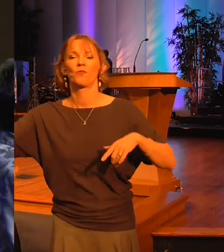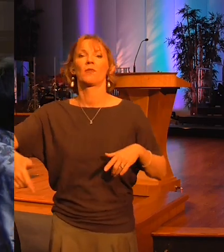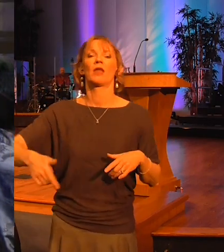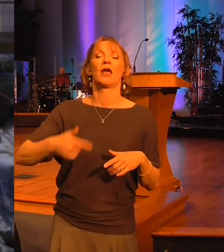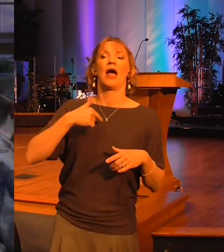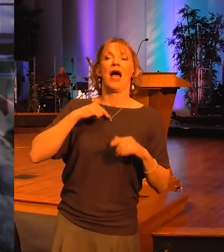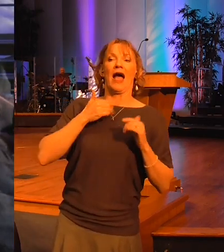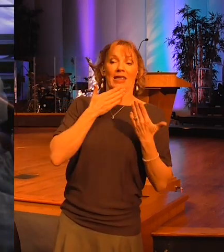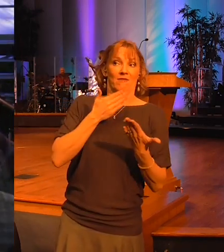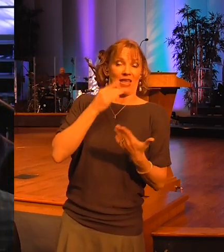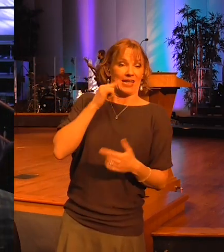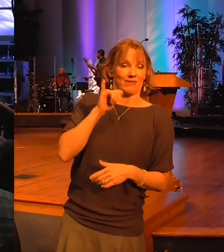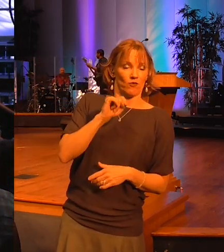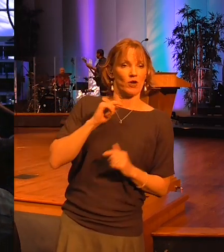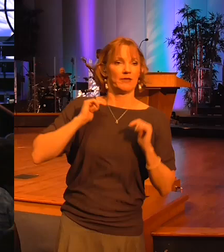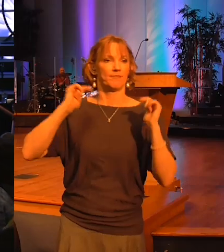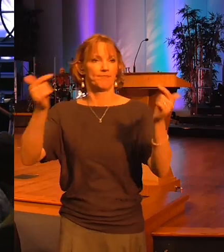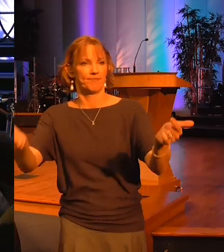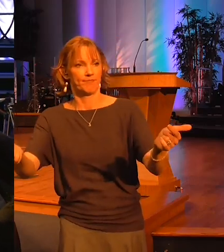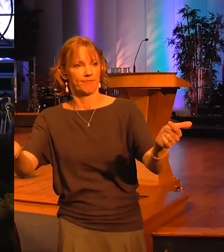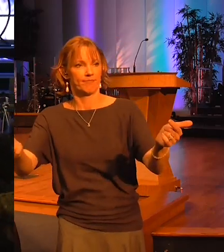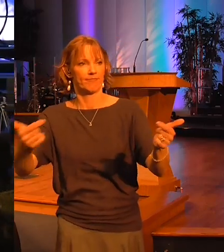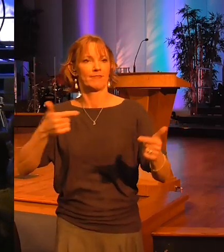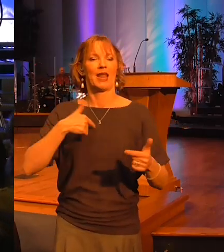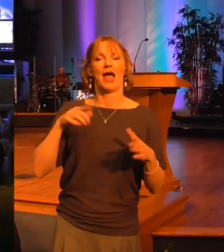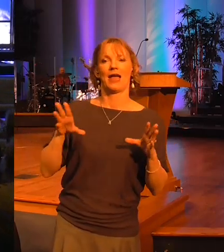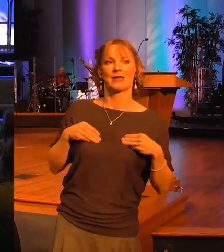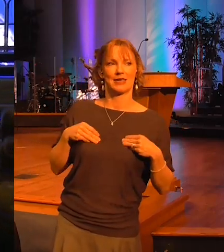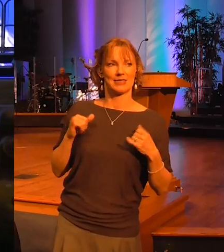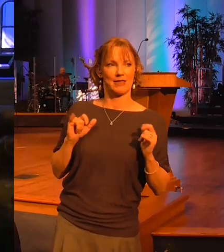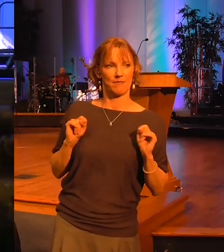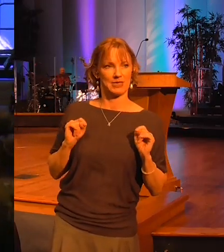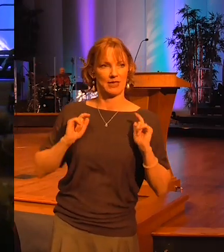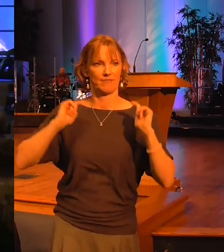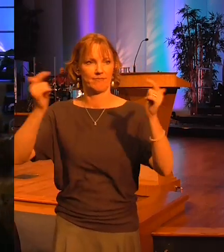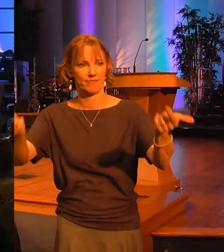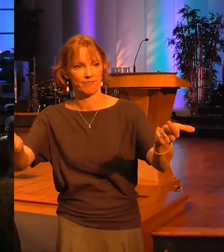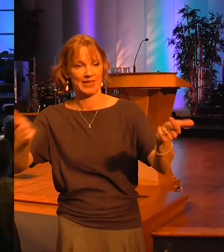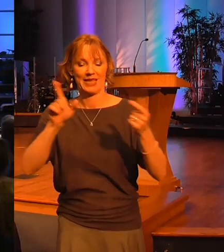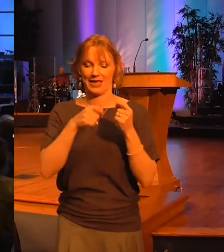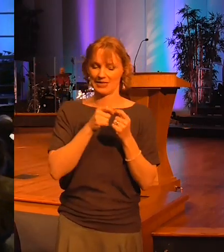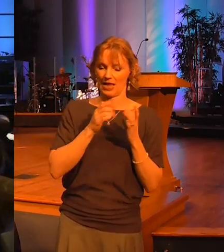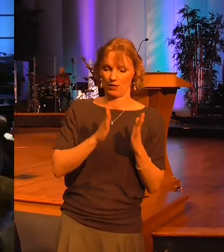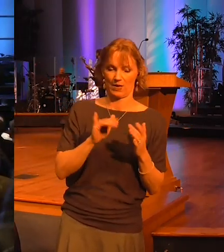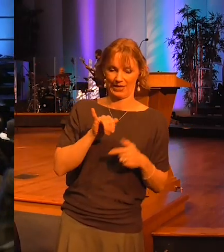for it i give thanks for it and I accept it and I accept it just the way that it is just the way it